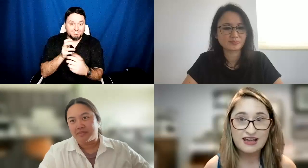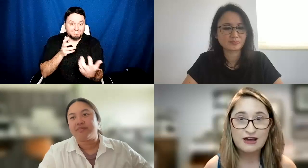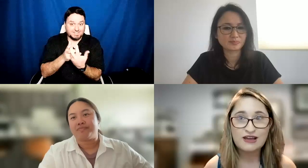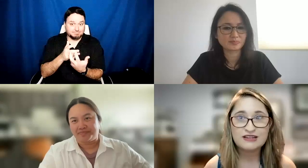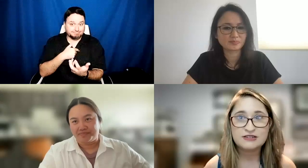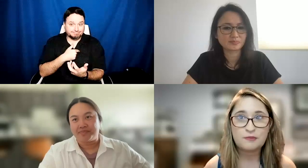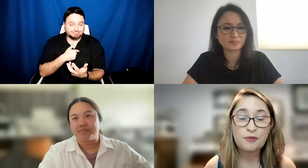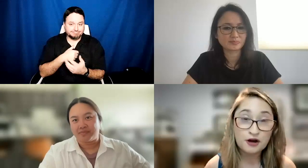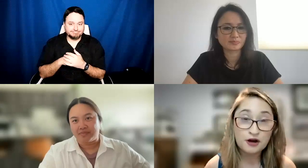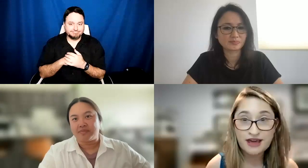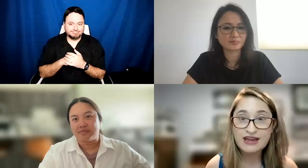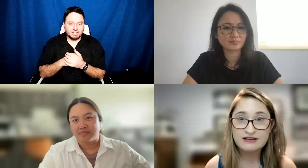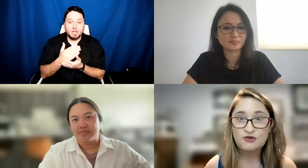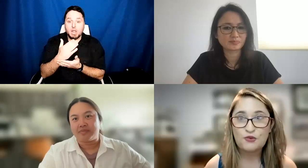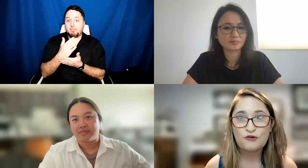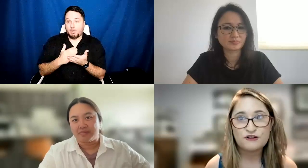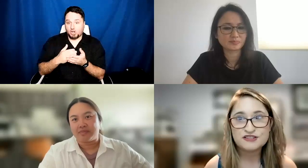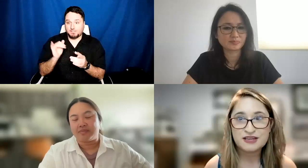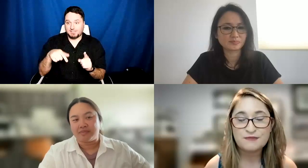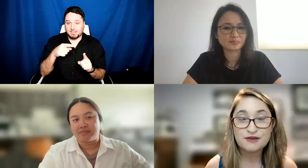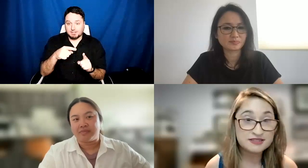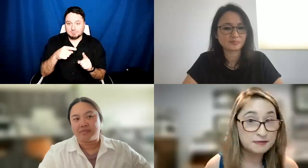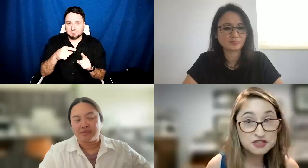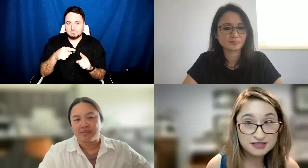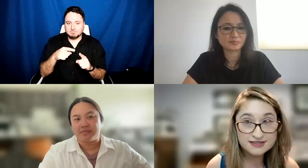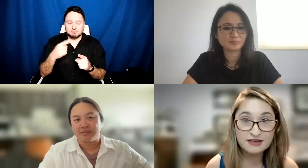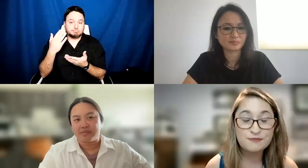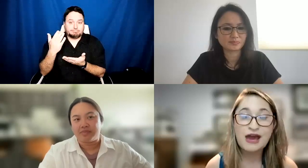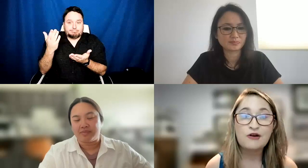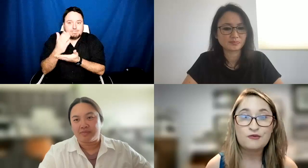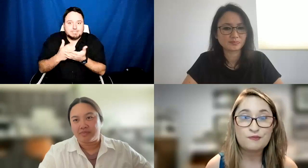and part of that were some assumptions about my ability.